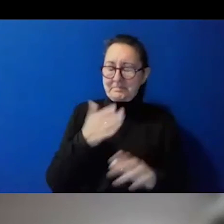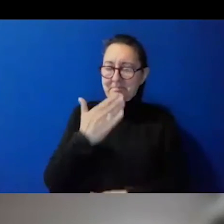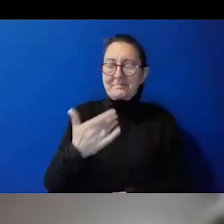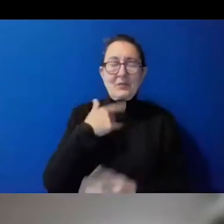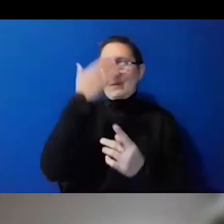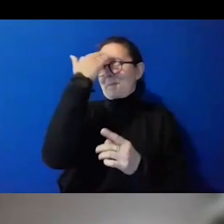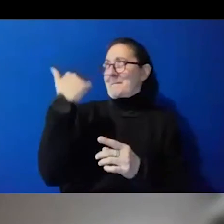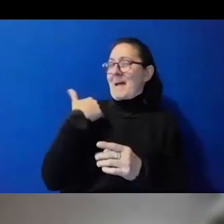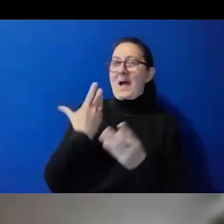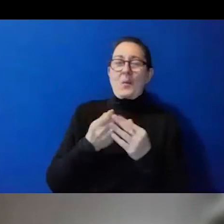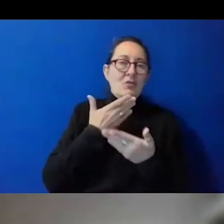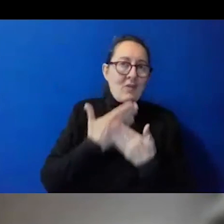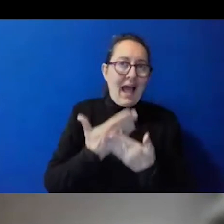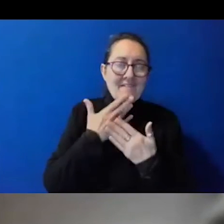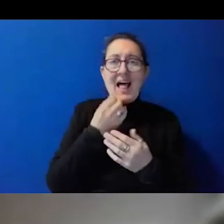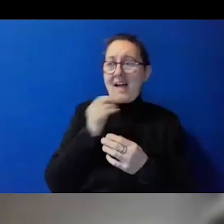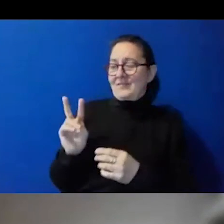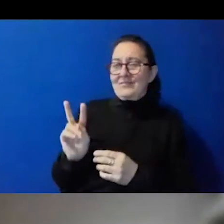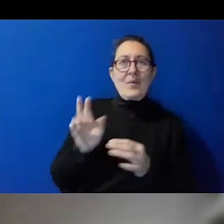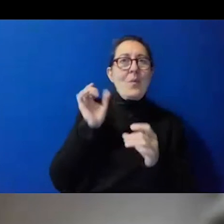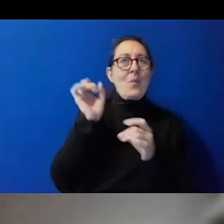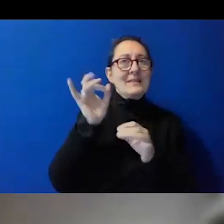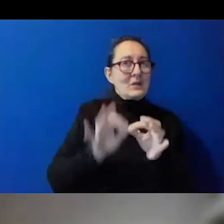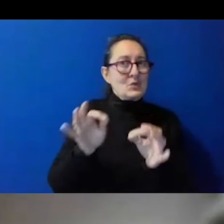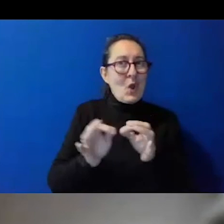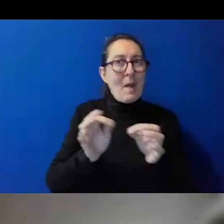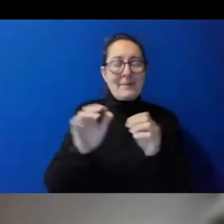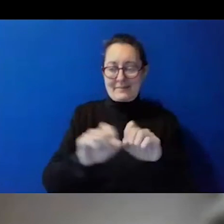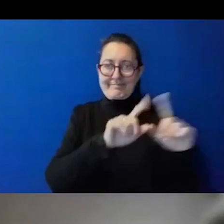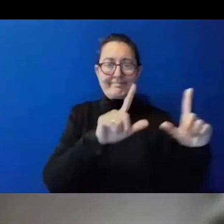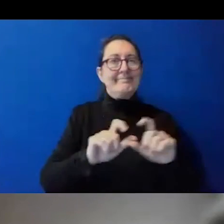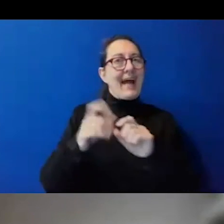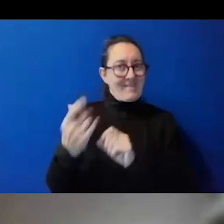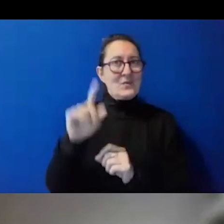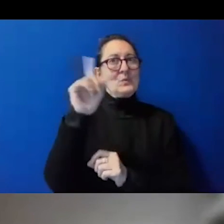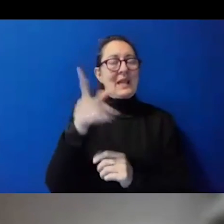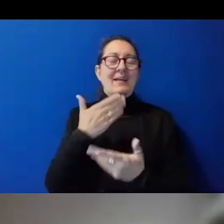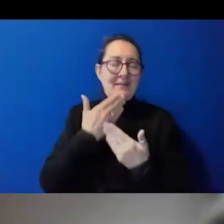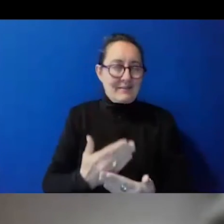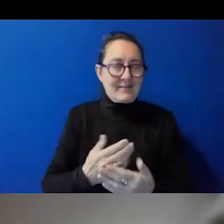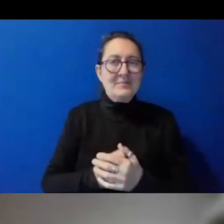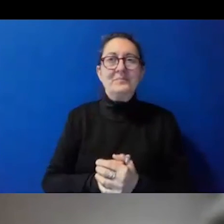um we're very grateful for our Osan interpreters here on screen and I'm reminded that um for a